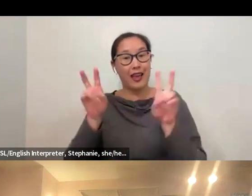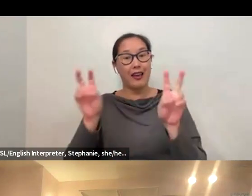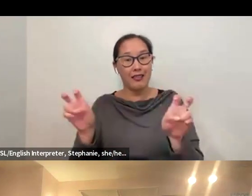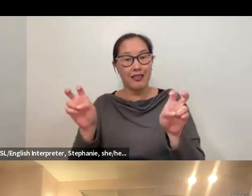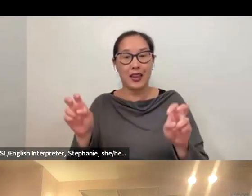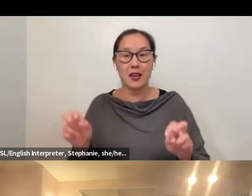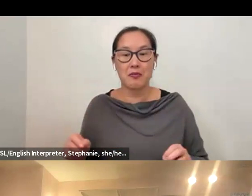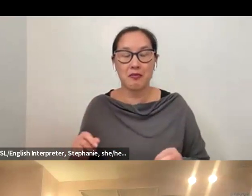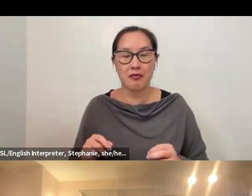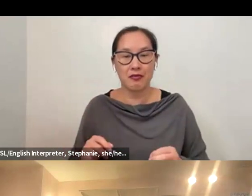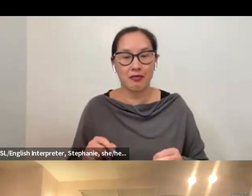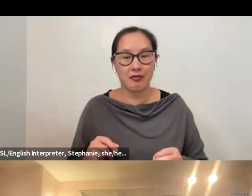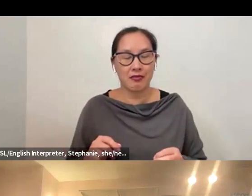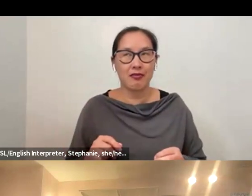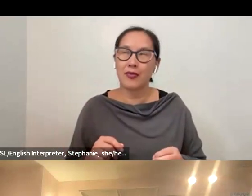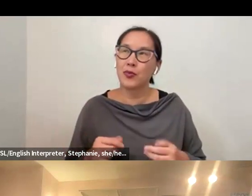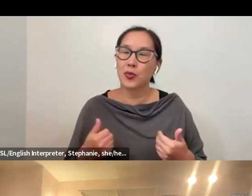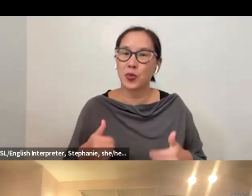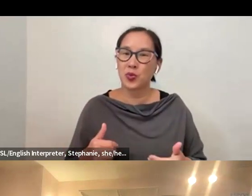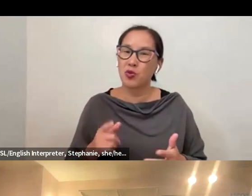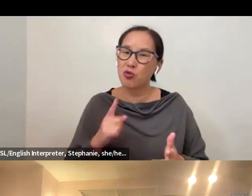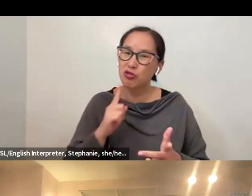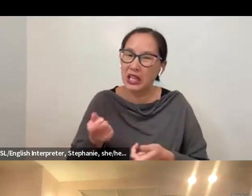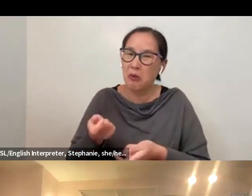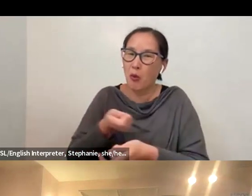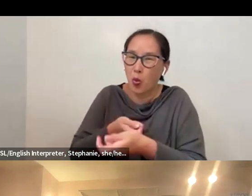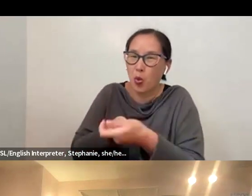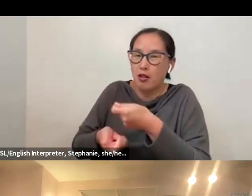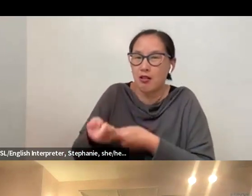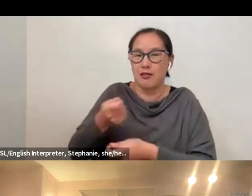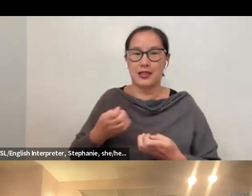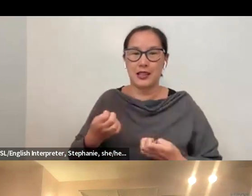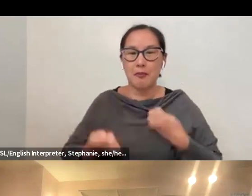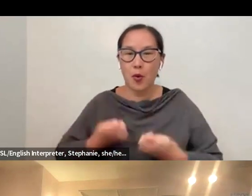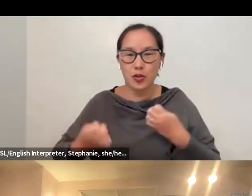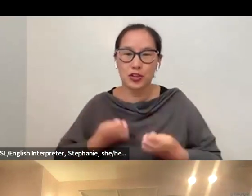that brings out a lot of the emotions that a person is going through.